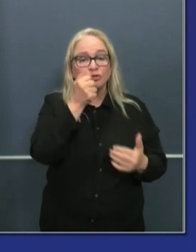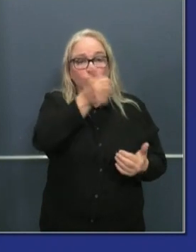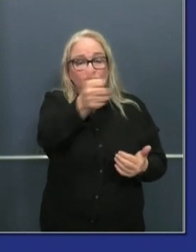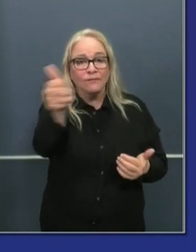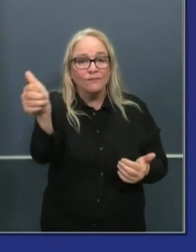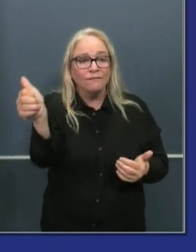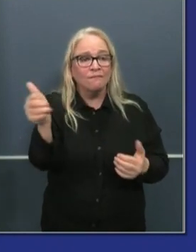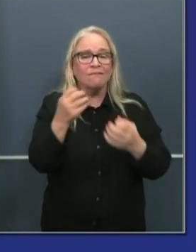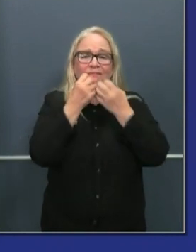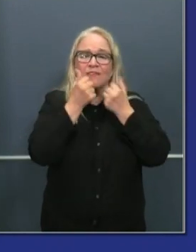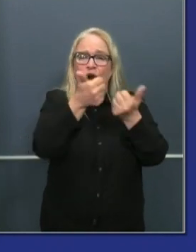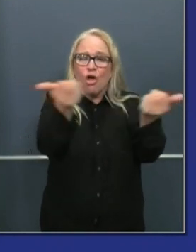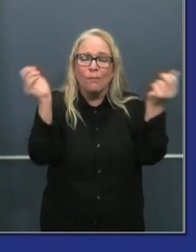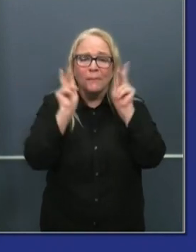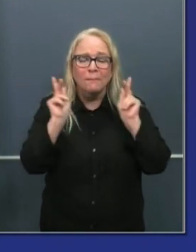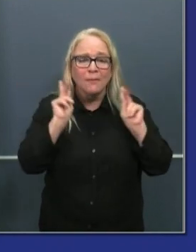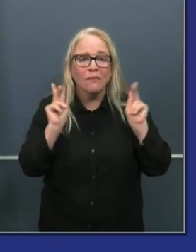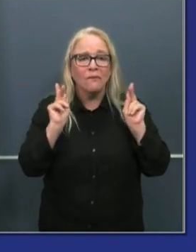IN THE STATE OF CALIFORNIA.